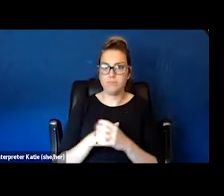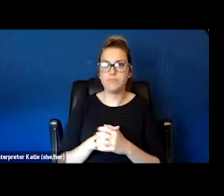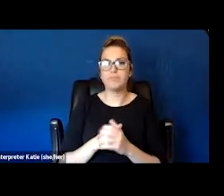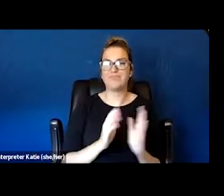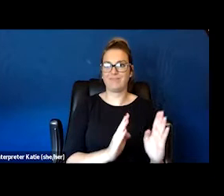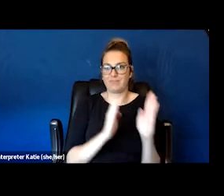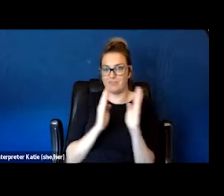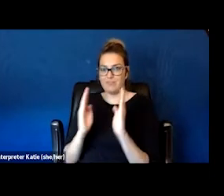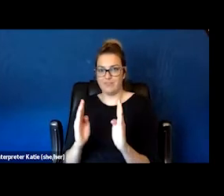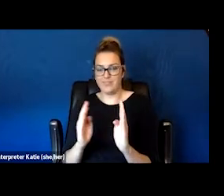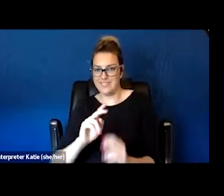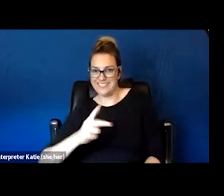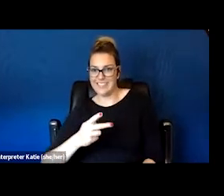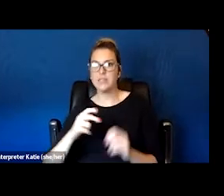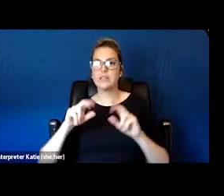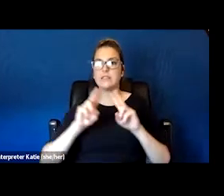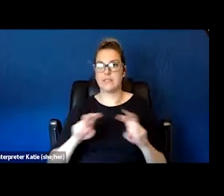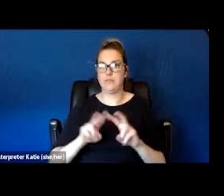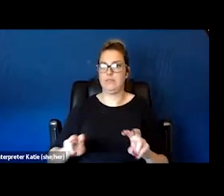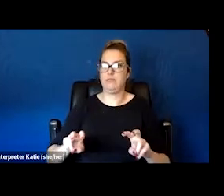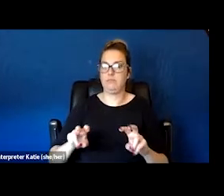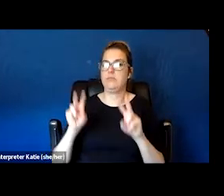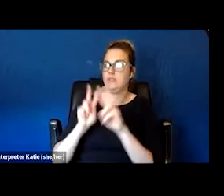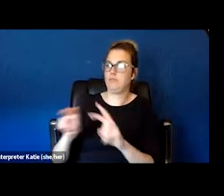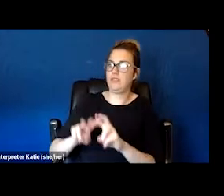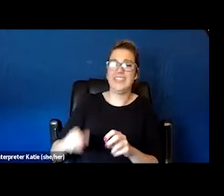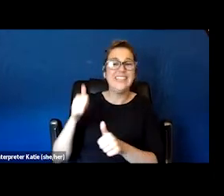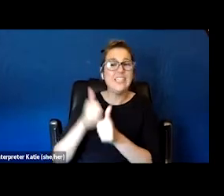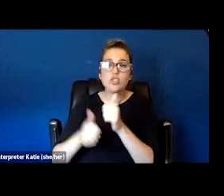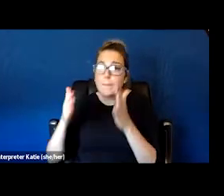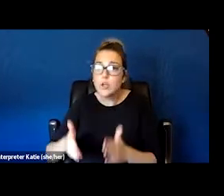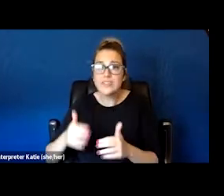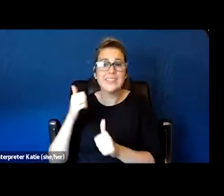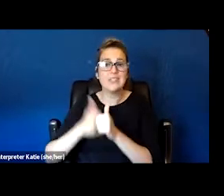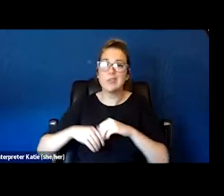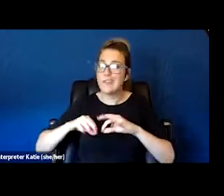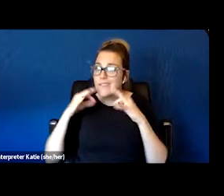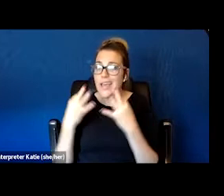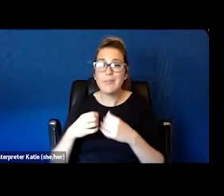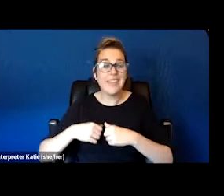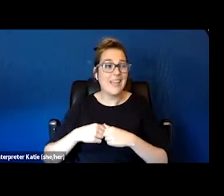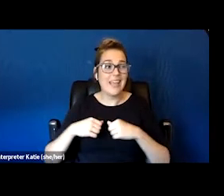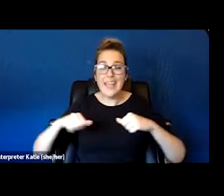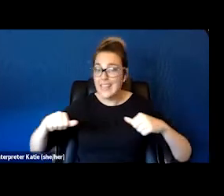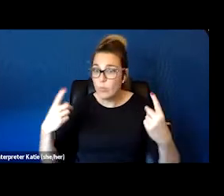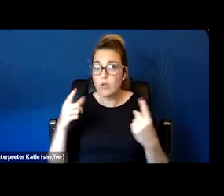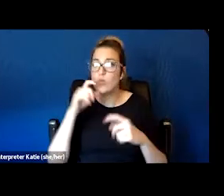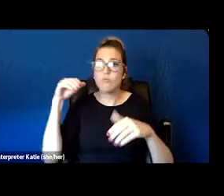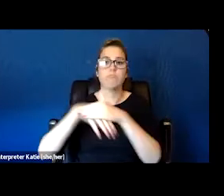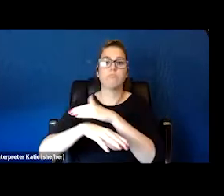is the process through which every individual or family, so every household who has entered the system is assessed.